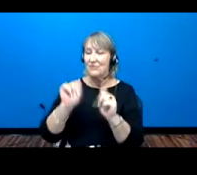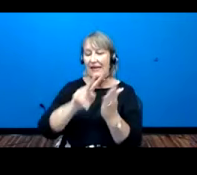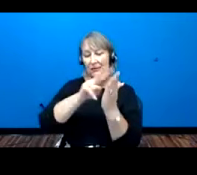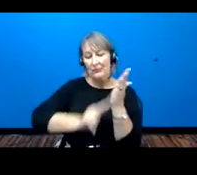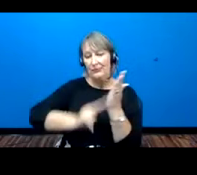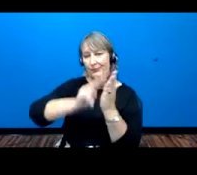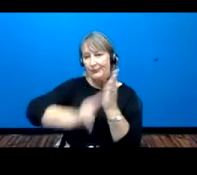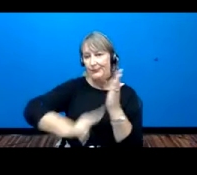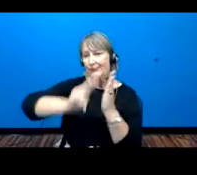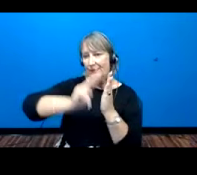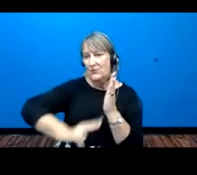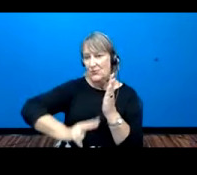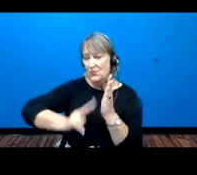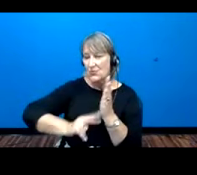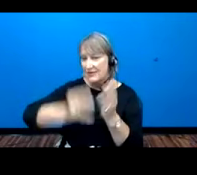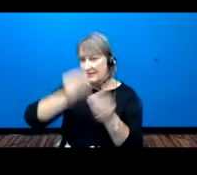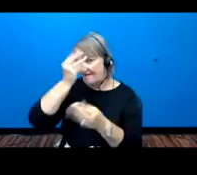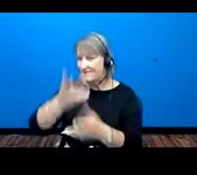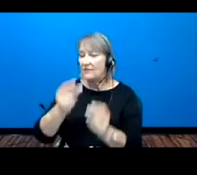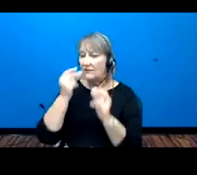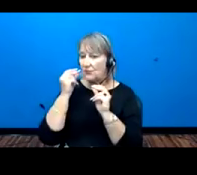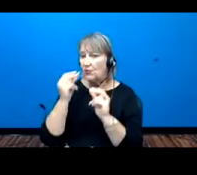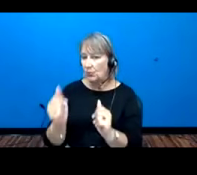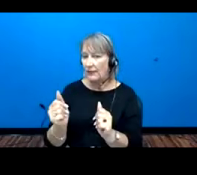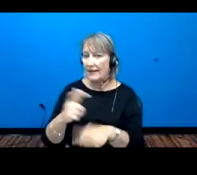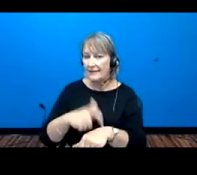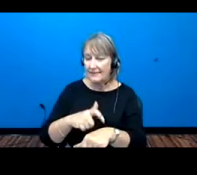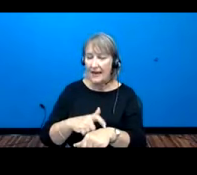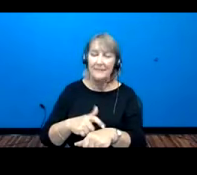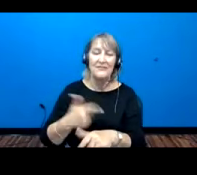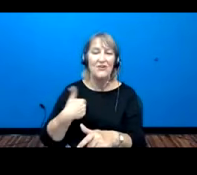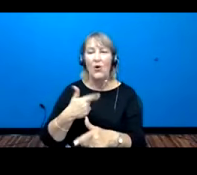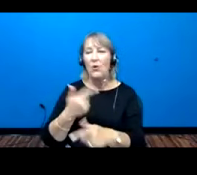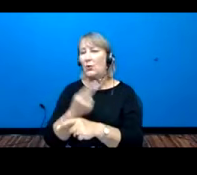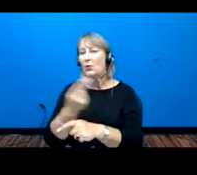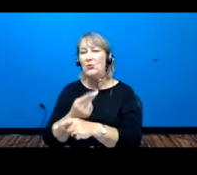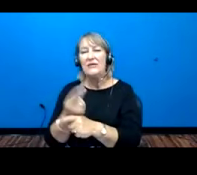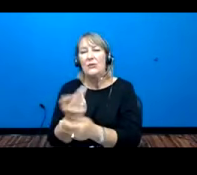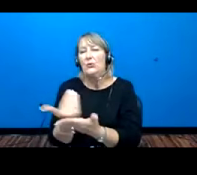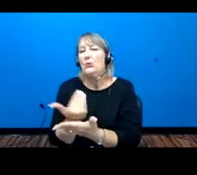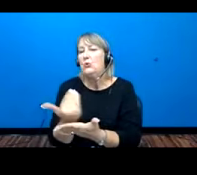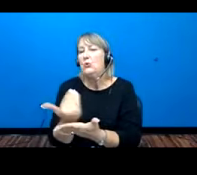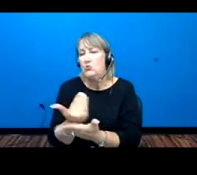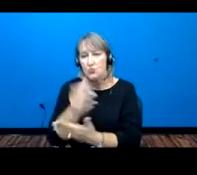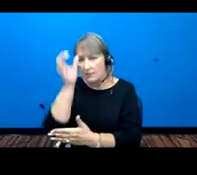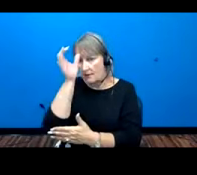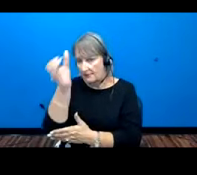and in the time that they need, so often working on foreign accessible concepts. And then, of course, our assistive technology team,